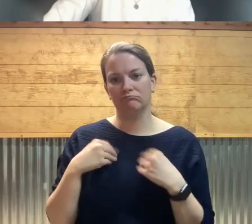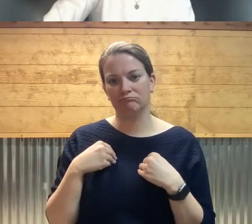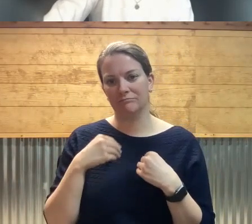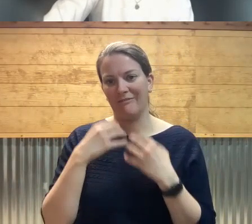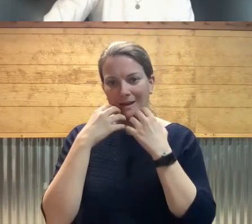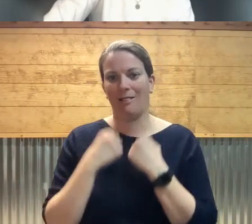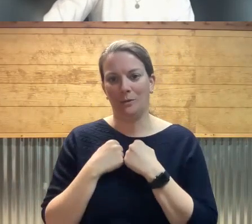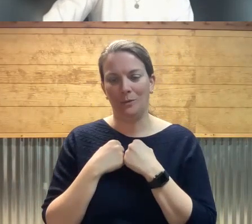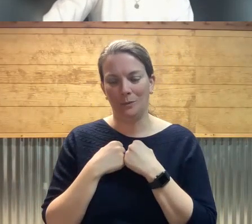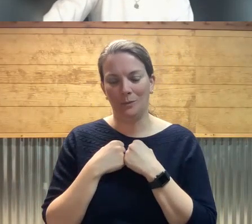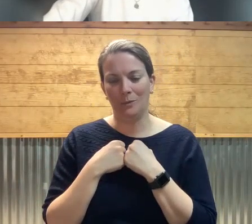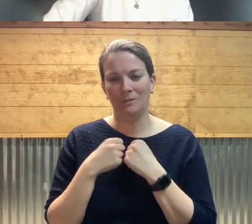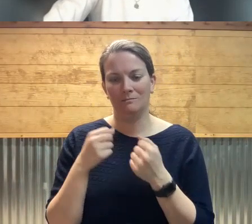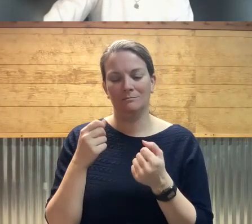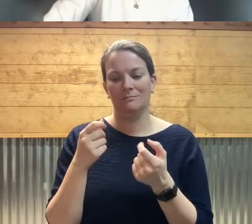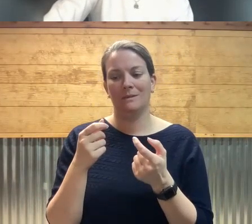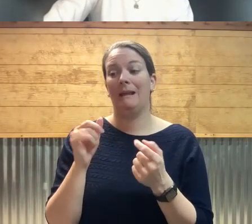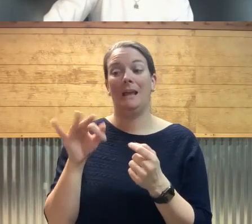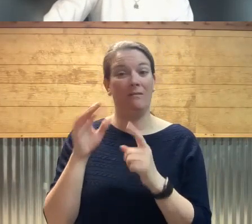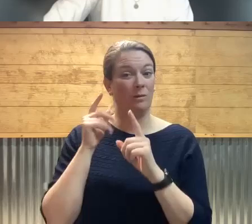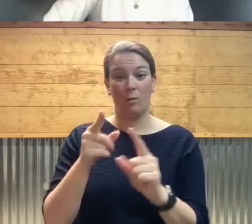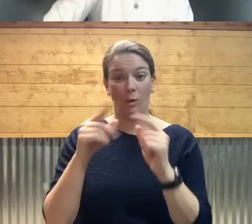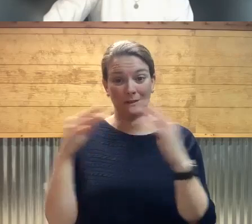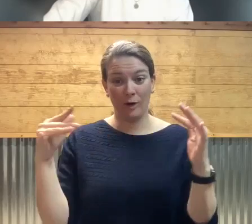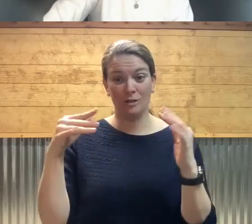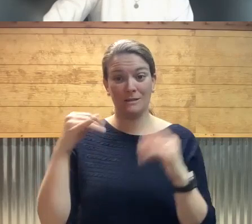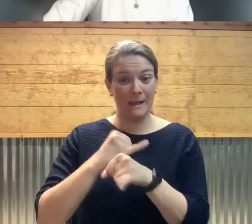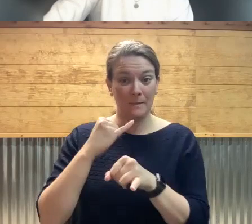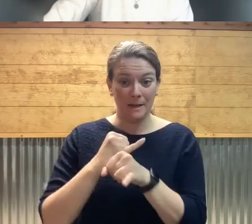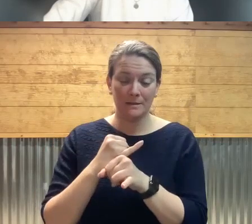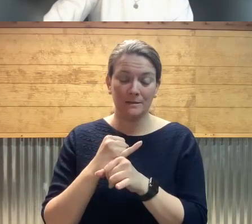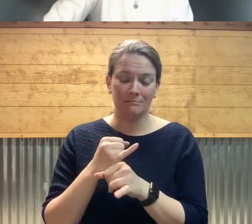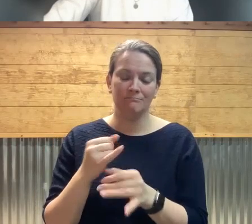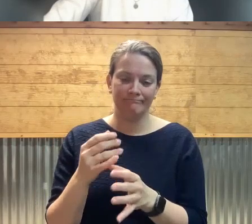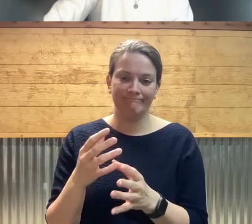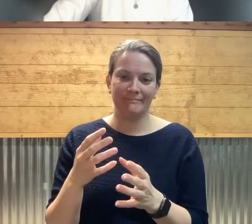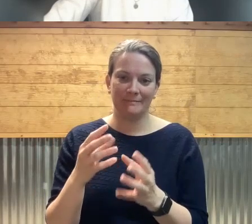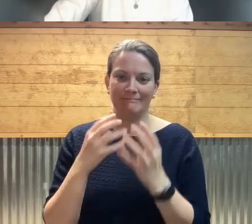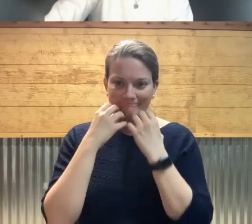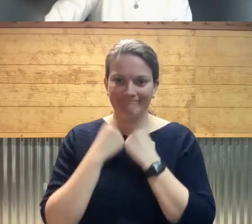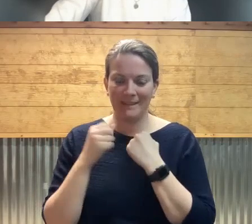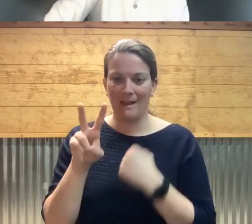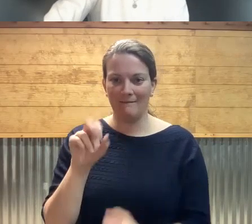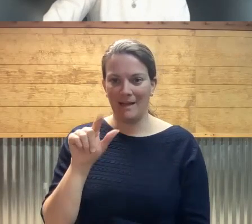I mean at the end of the day it's they're bad for not taking advantage of diverse groups of people.